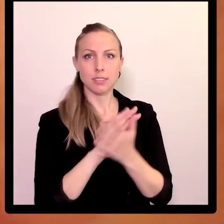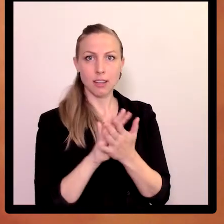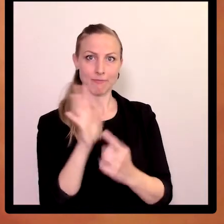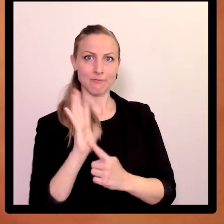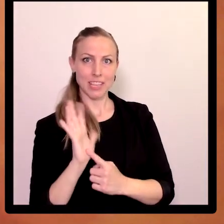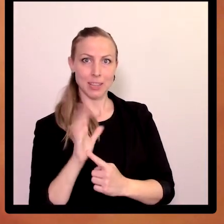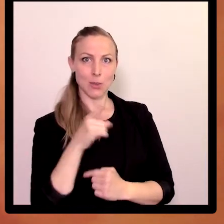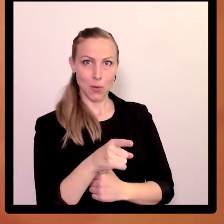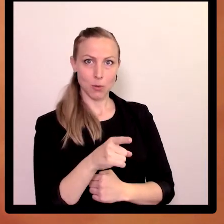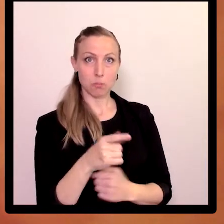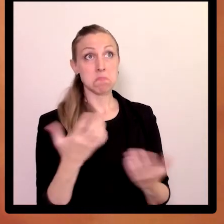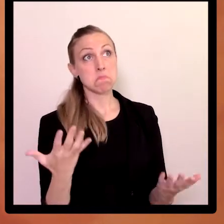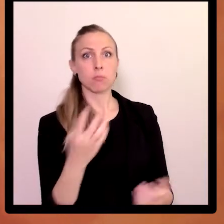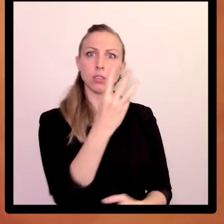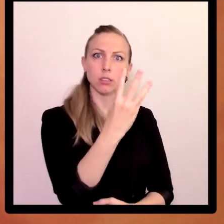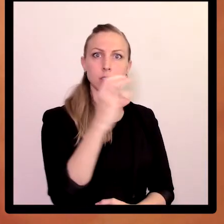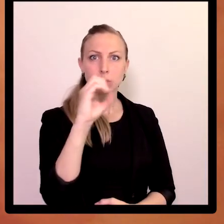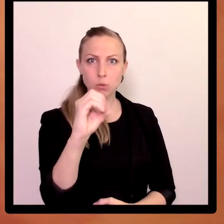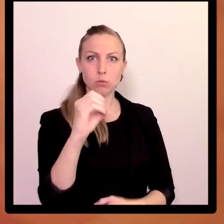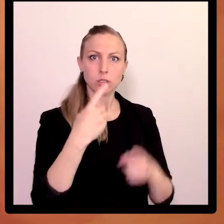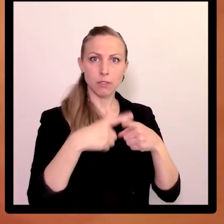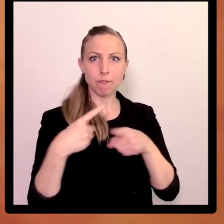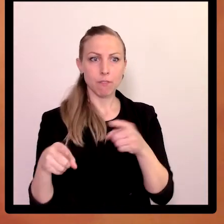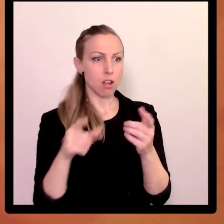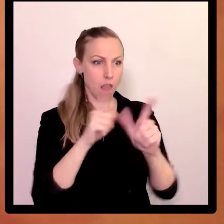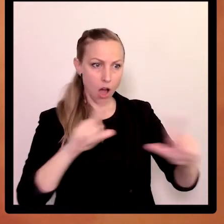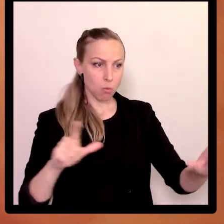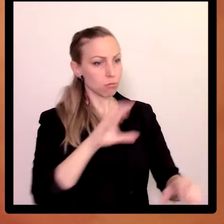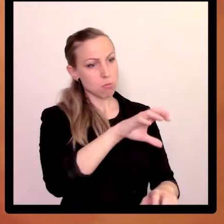and almost 30 languages are represented there.